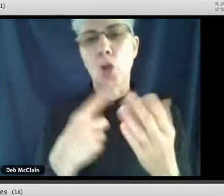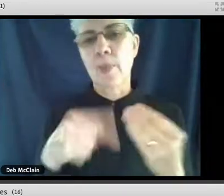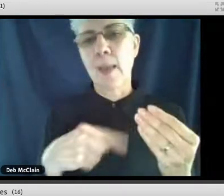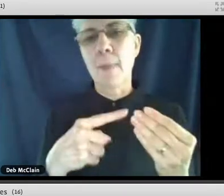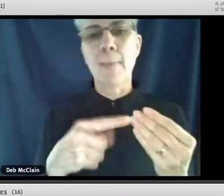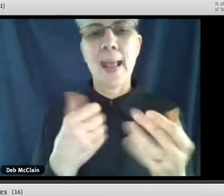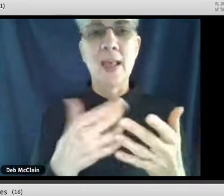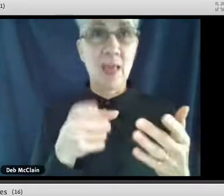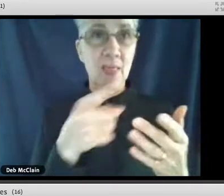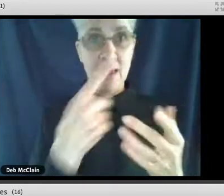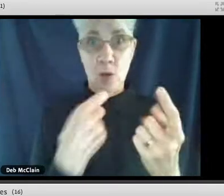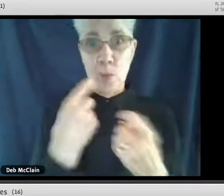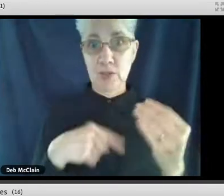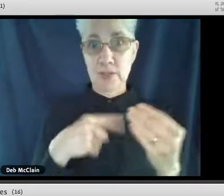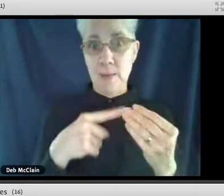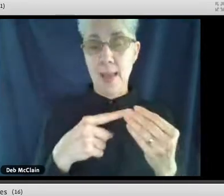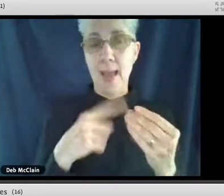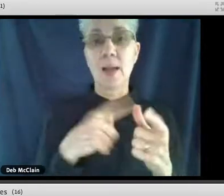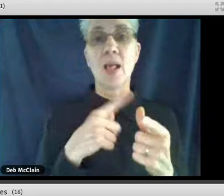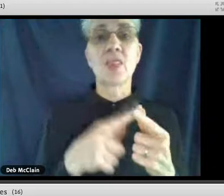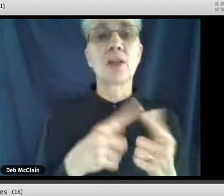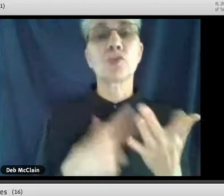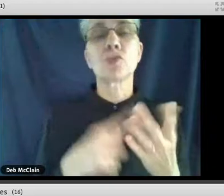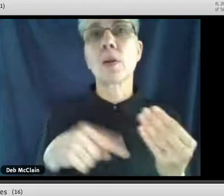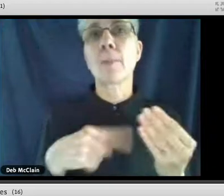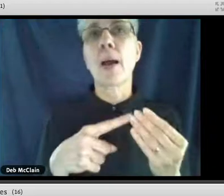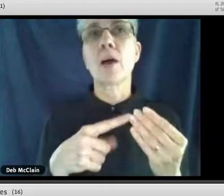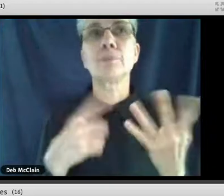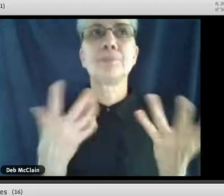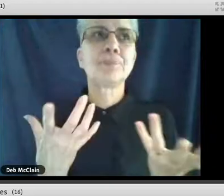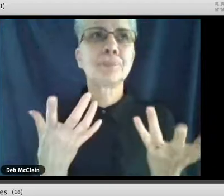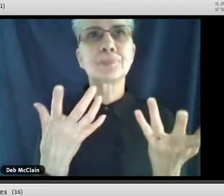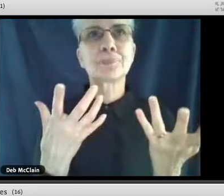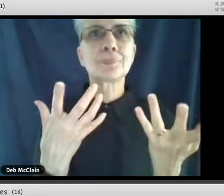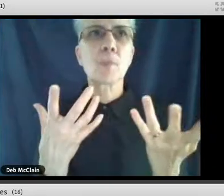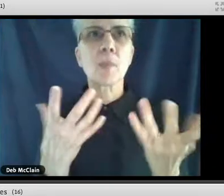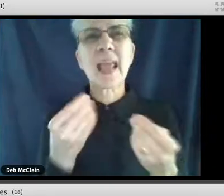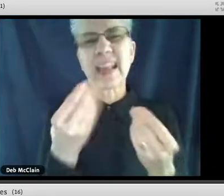that they had questions about, and you can talk about... And you can give them additional information.